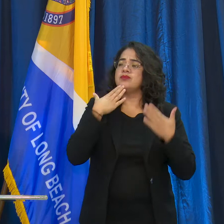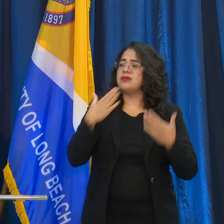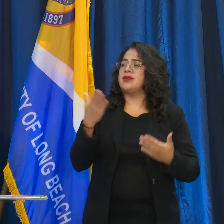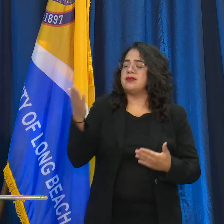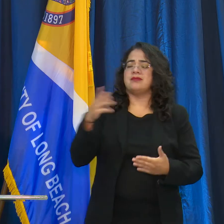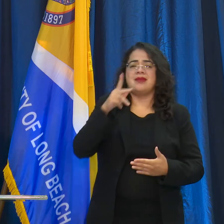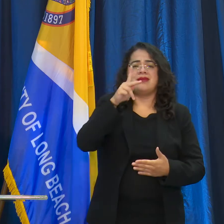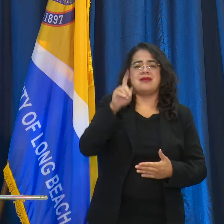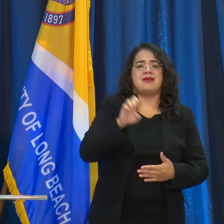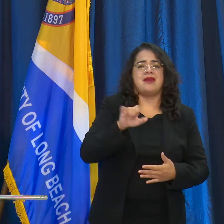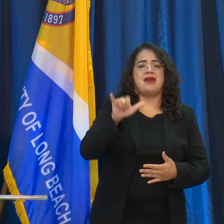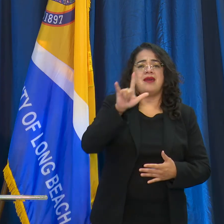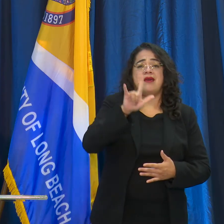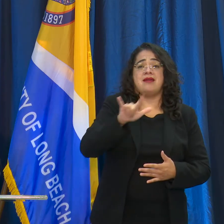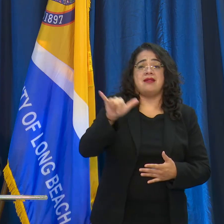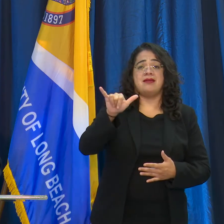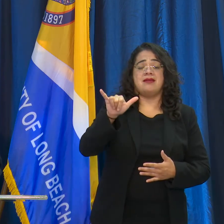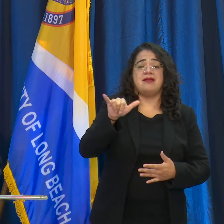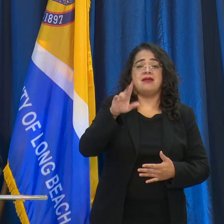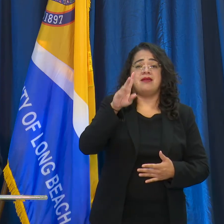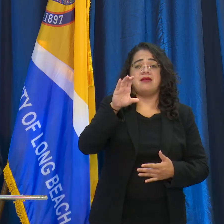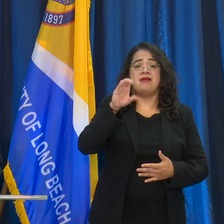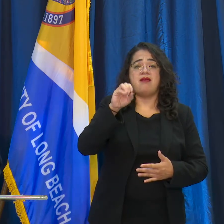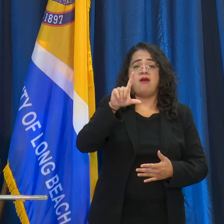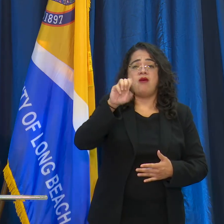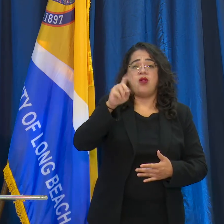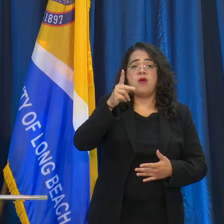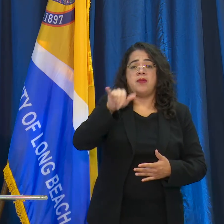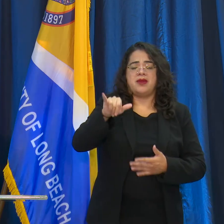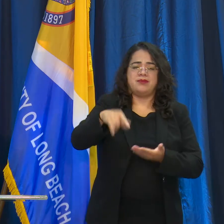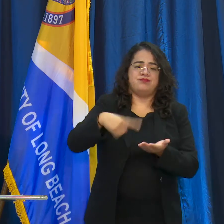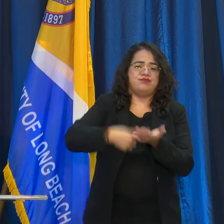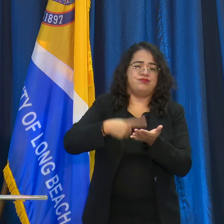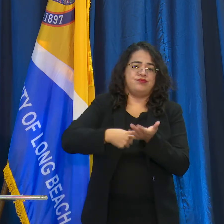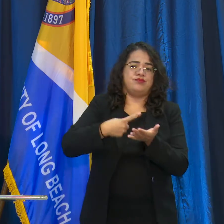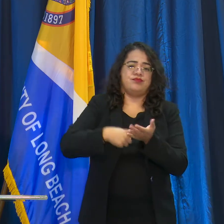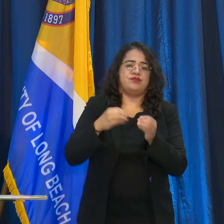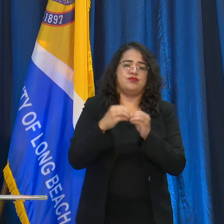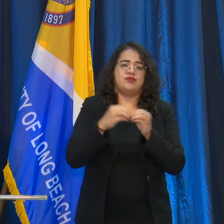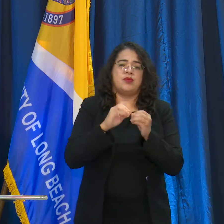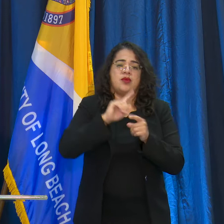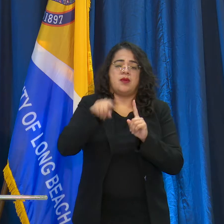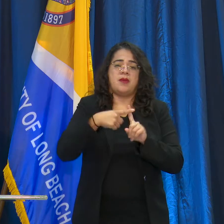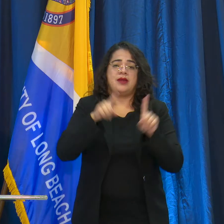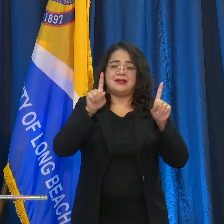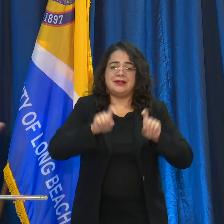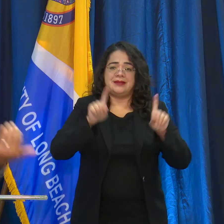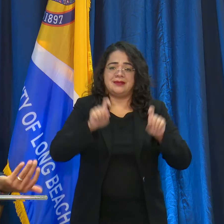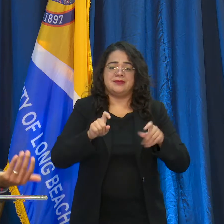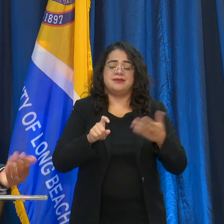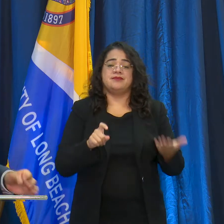will be on to talk especially about testing in a few minutes and of course Paola who always does a